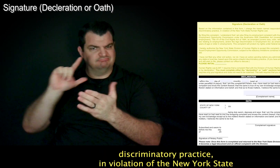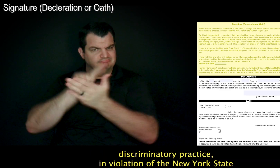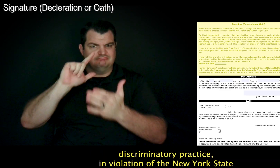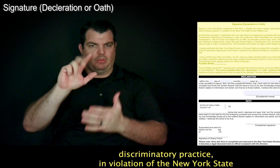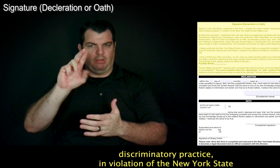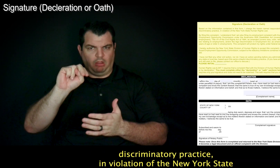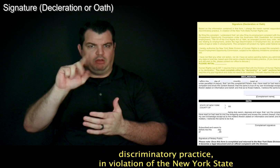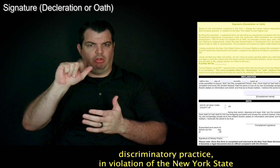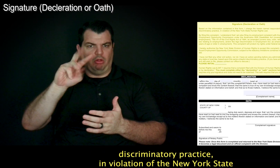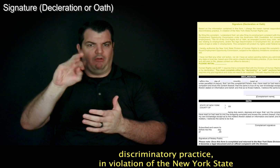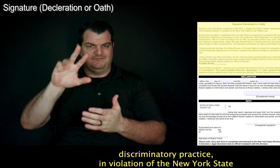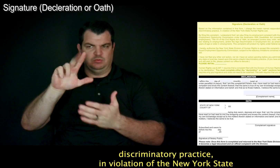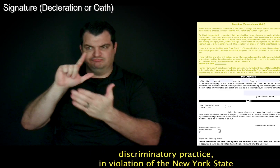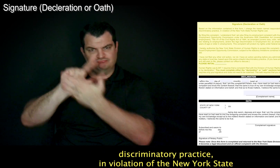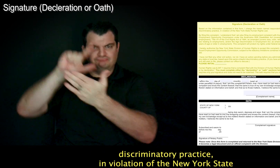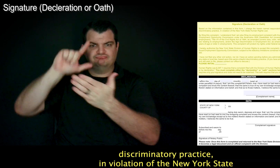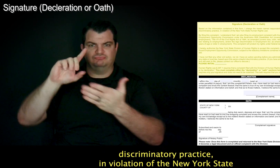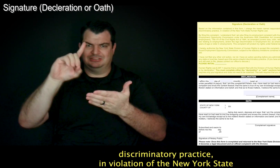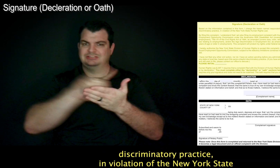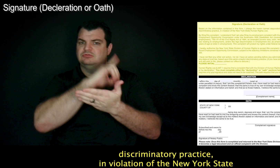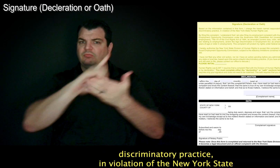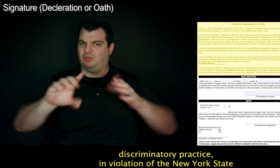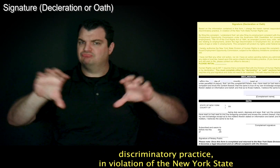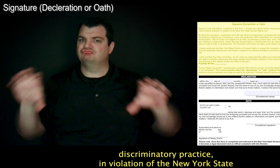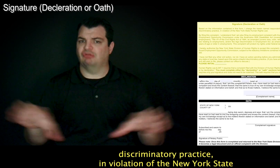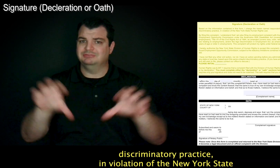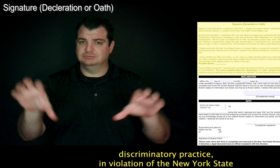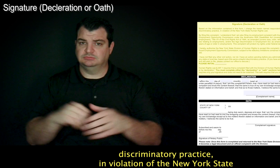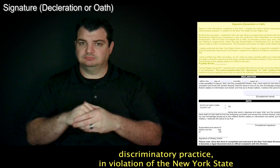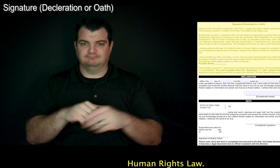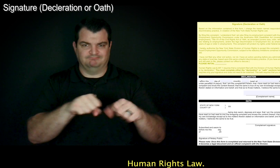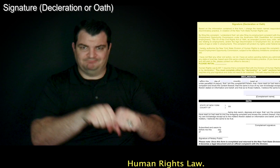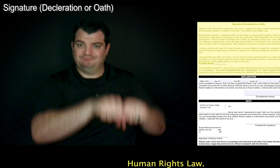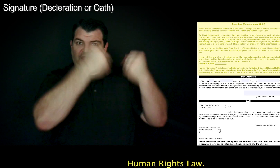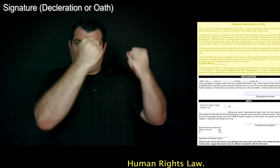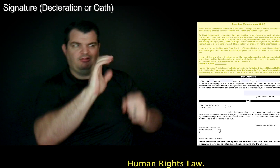discriminatory practice, in violation of the New York State Human Rights Law.